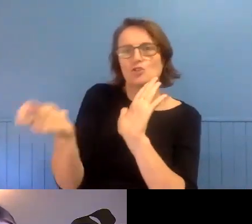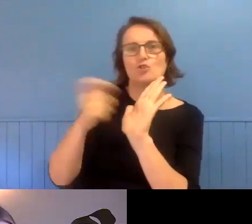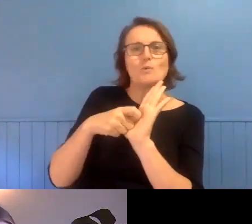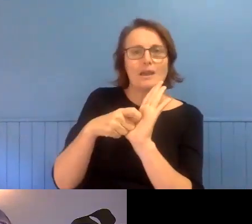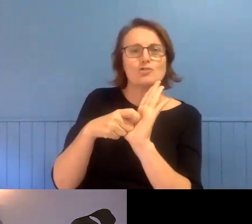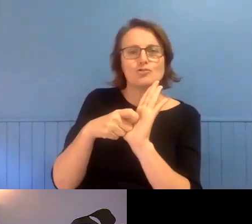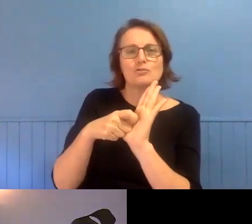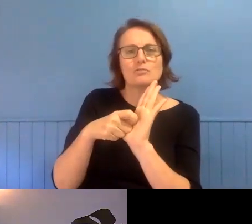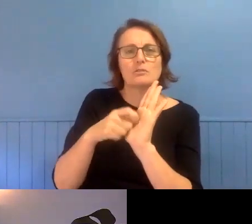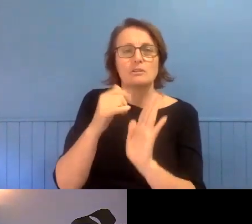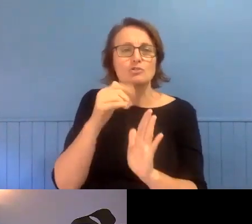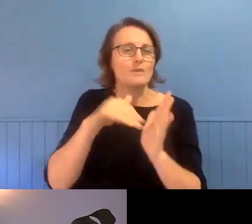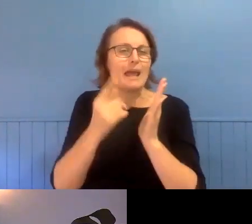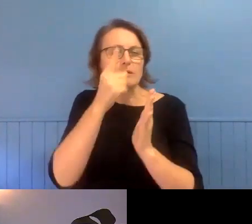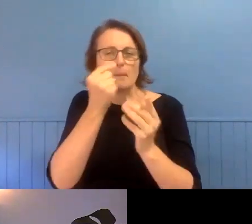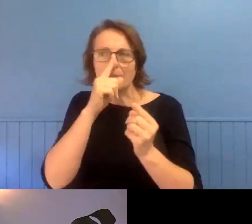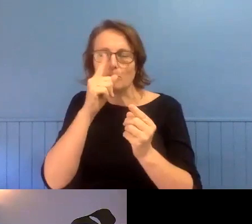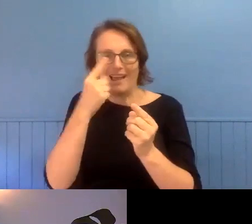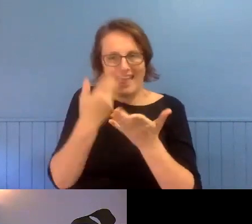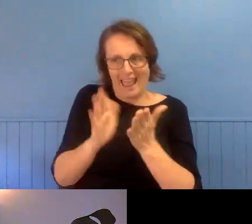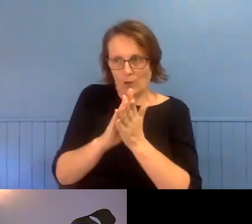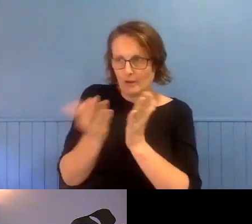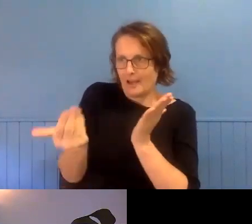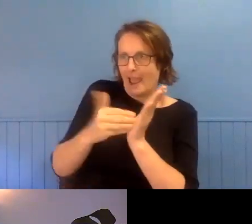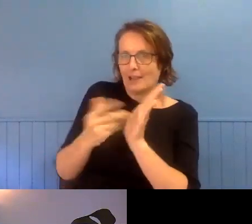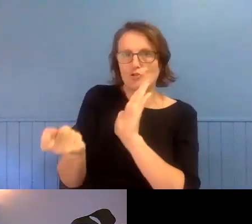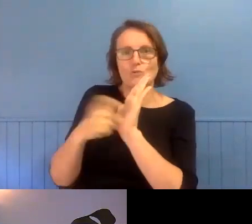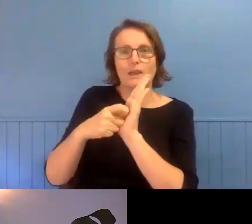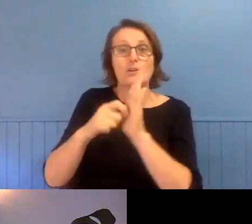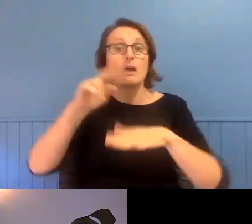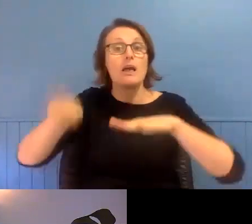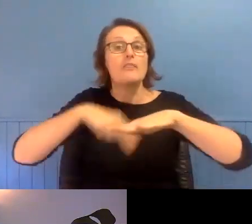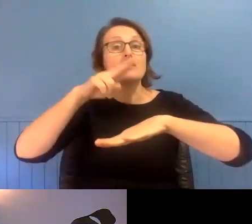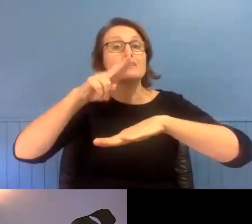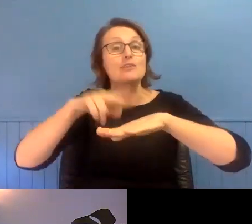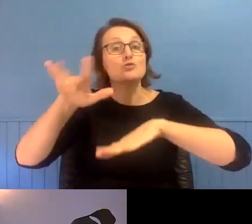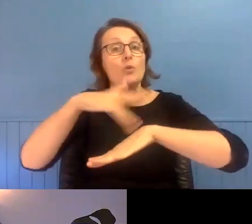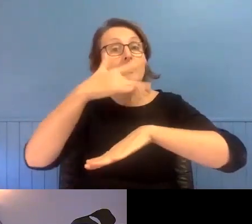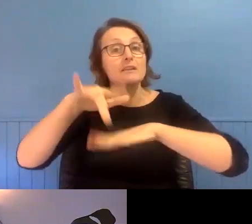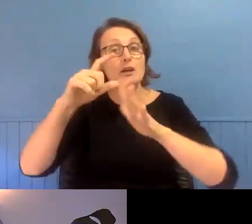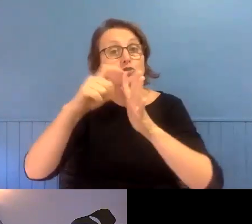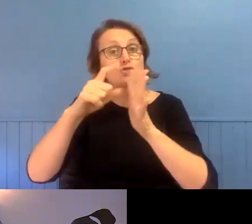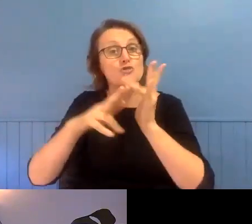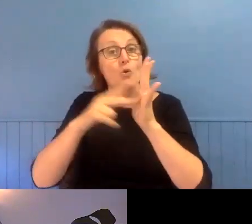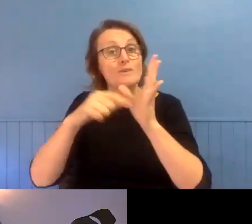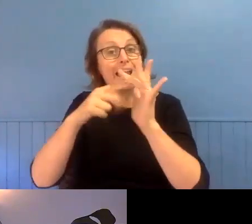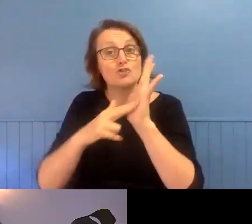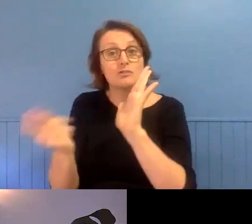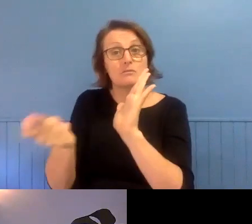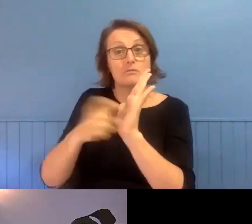up the results of the National Theatre's denation campaign. They haven't earnt anywhere near what they would at the box office for a